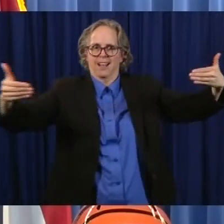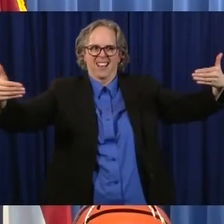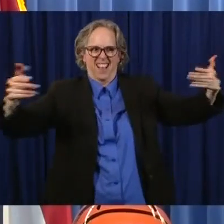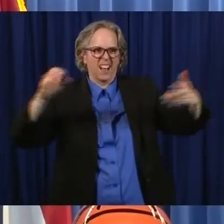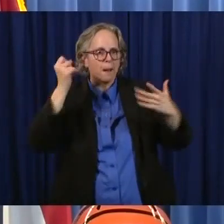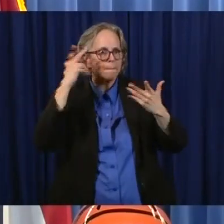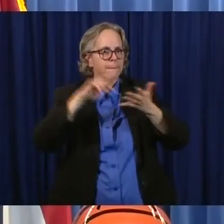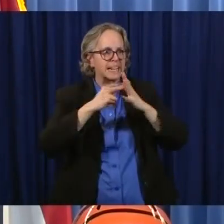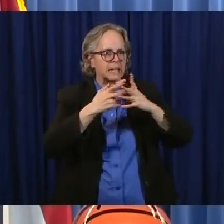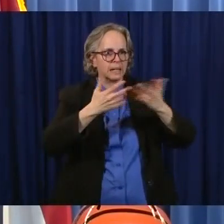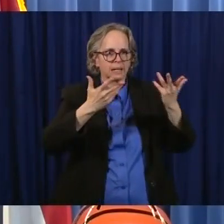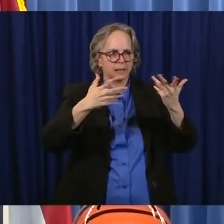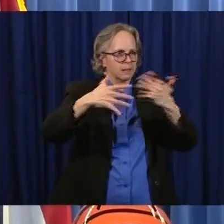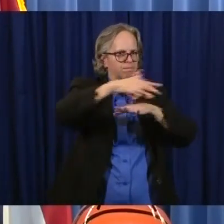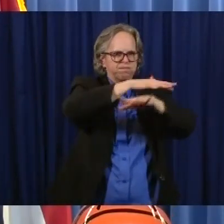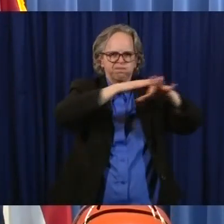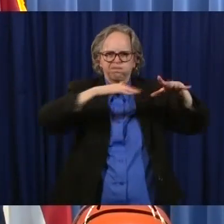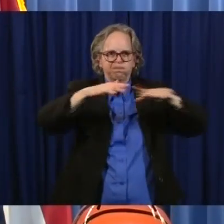HAVE EVERYONE IN THE STORE